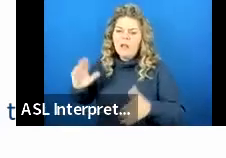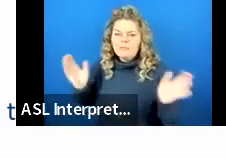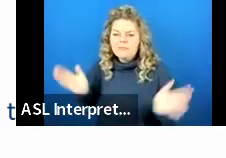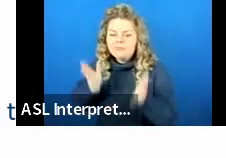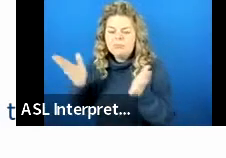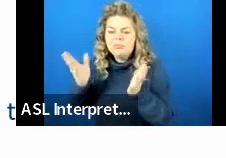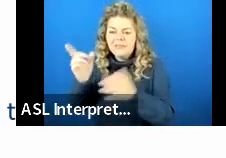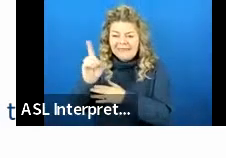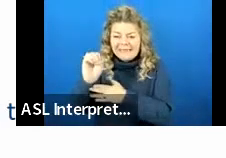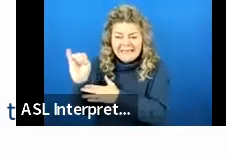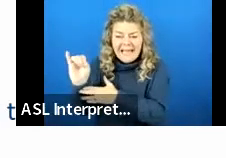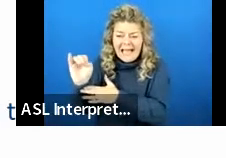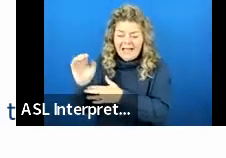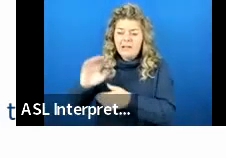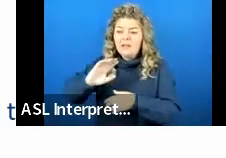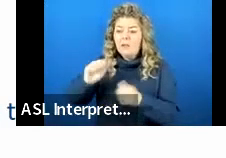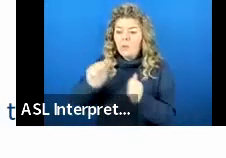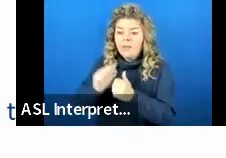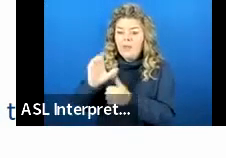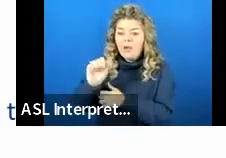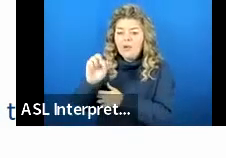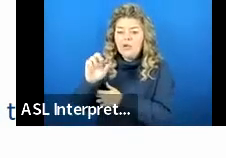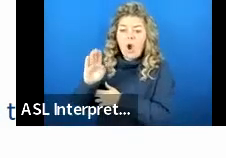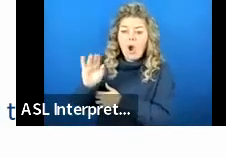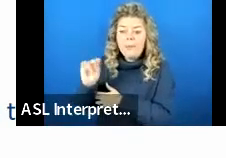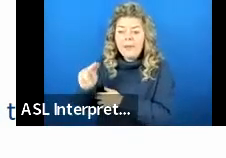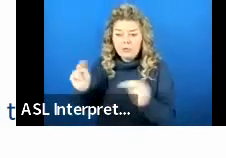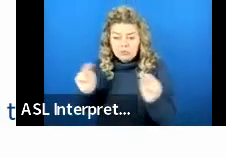and inclusion with carbon neutrality and sustainability.